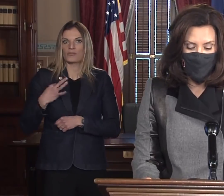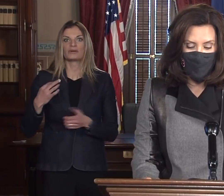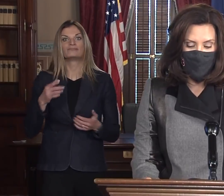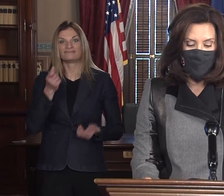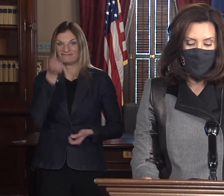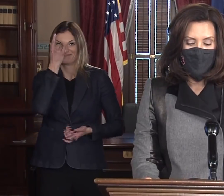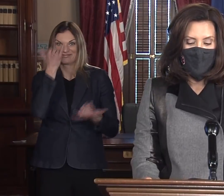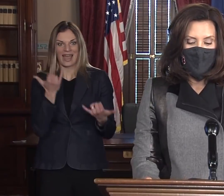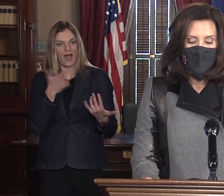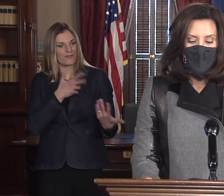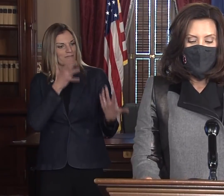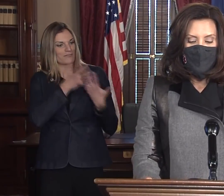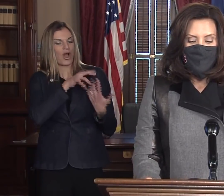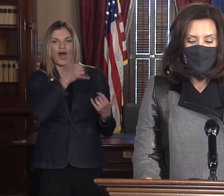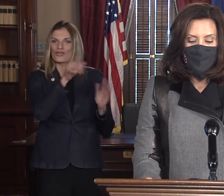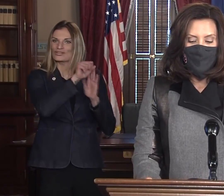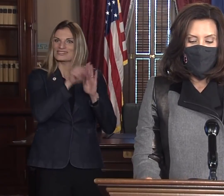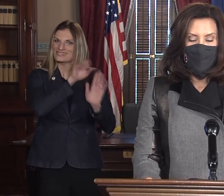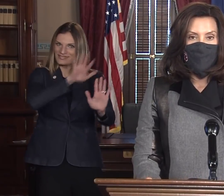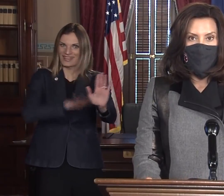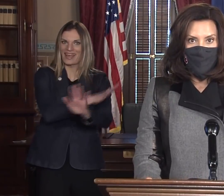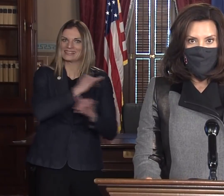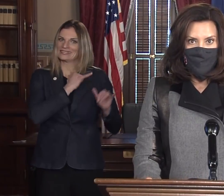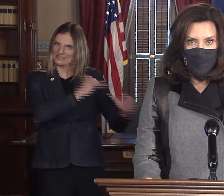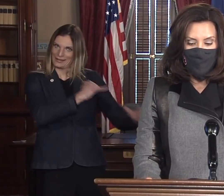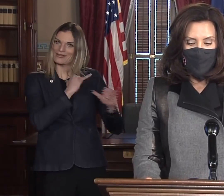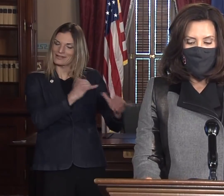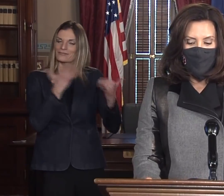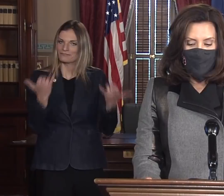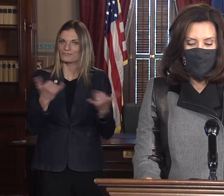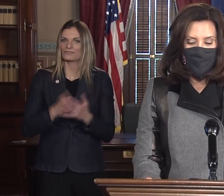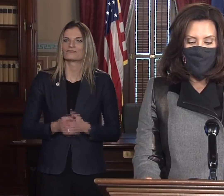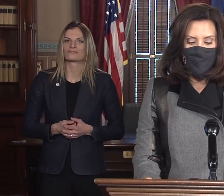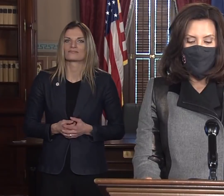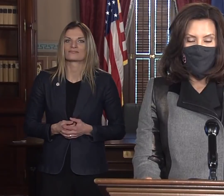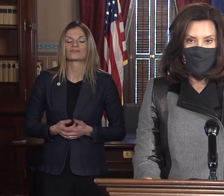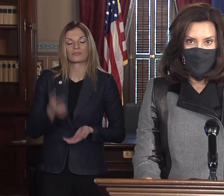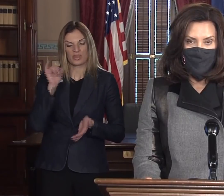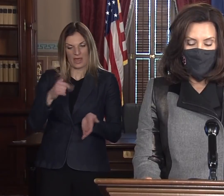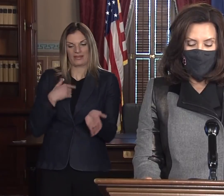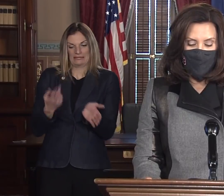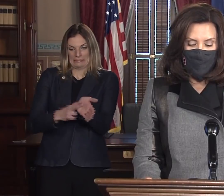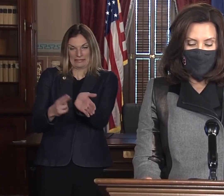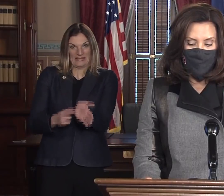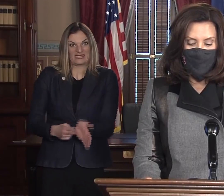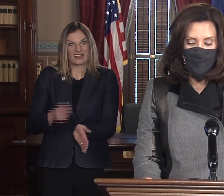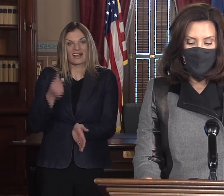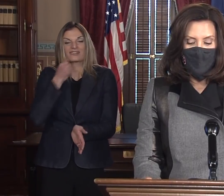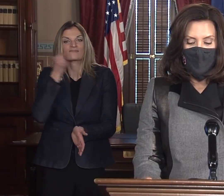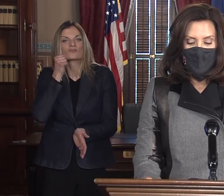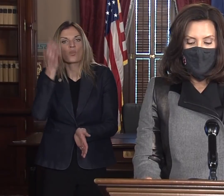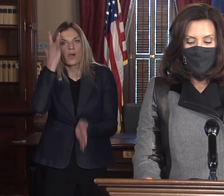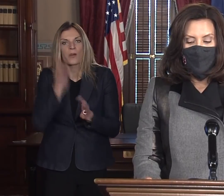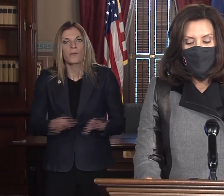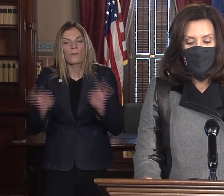THE YEAR. THIS BRINGS MICHIGAN IN STEP WITH MOST STATES, BY THE WAY. THESE BILLS ARE AN IMPORTANT